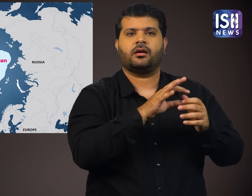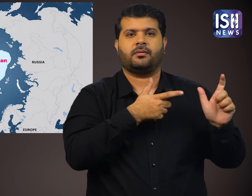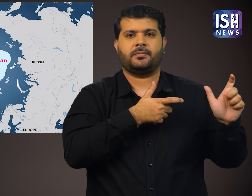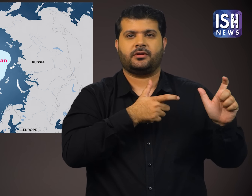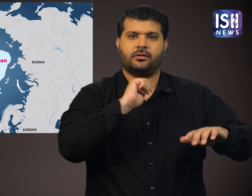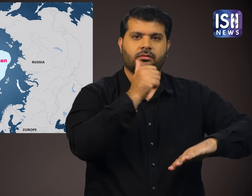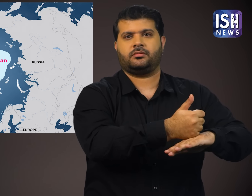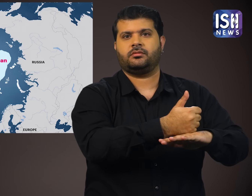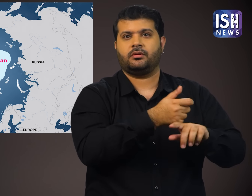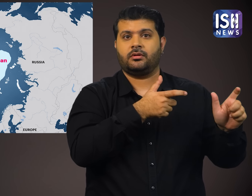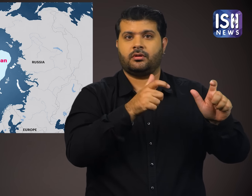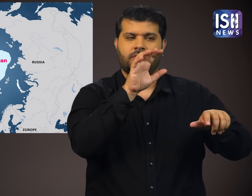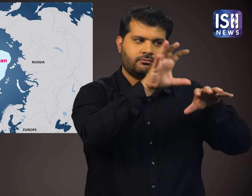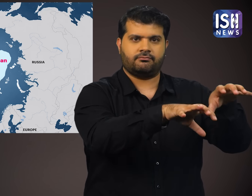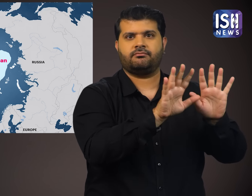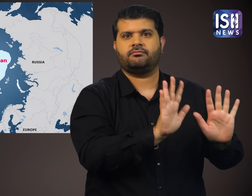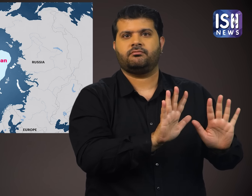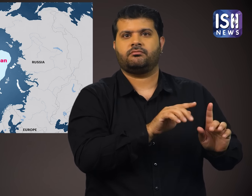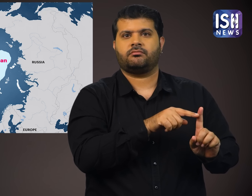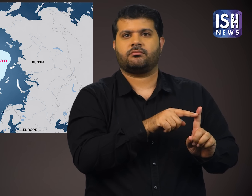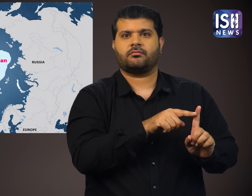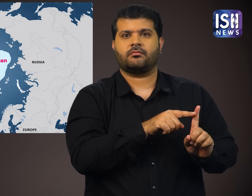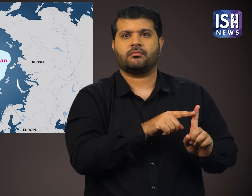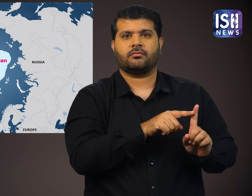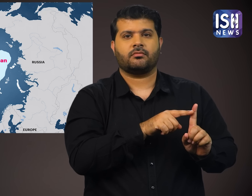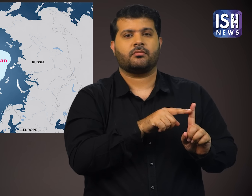It has also reopened old military bases there.